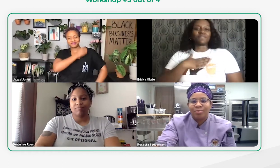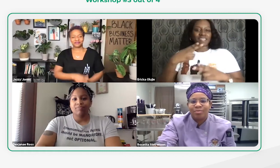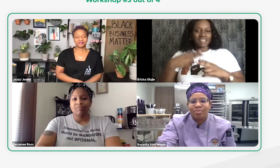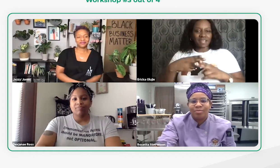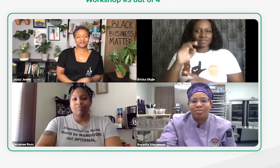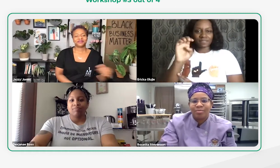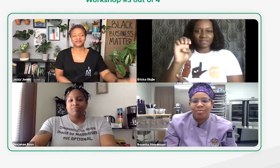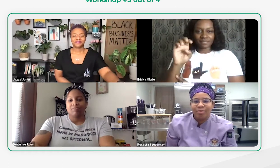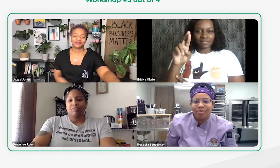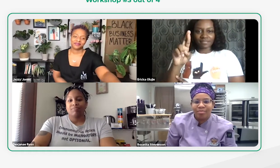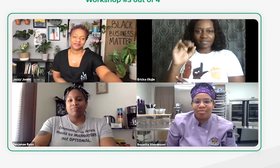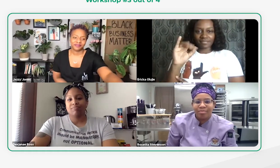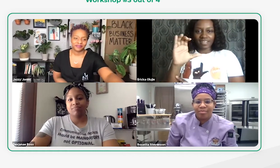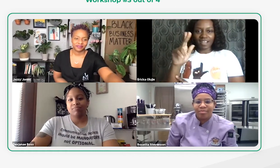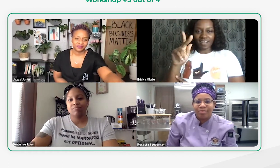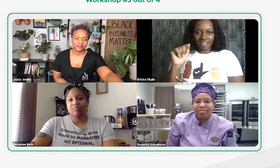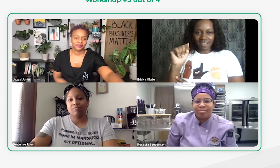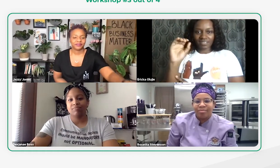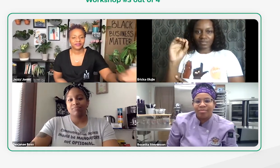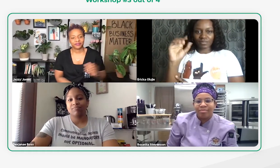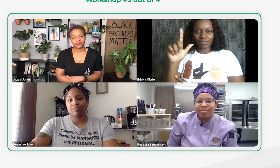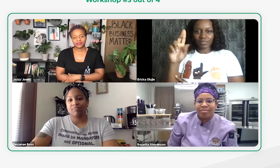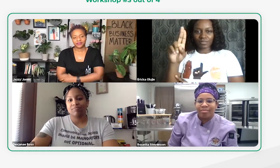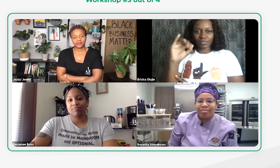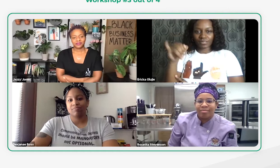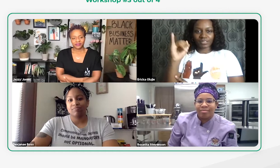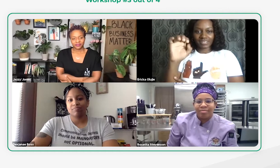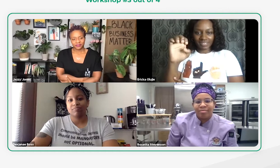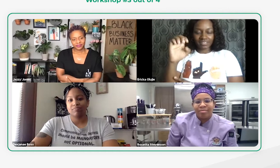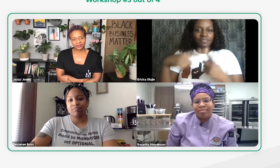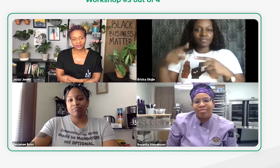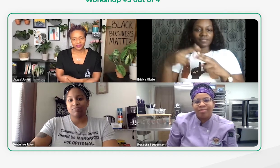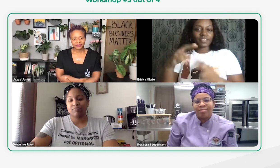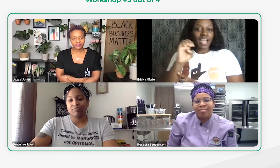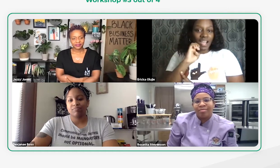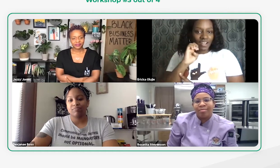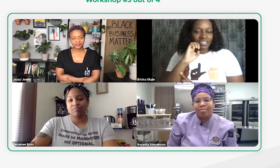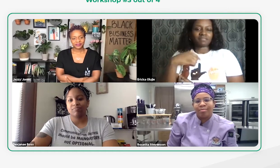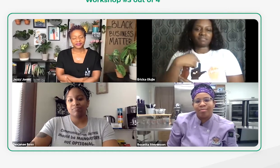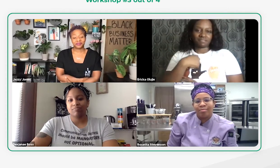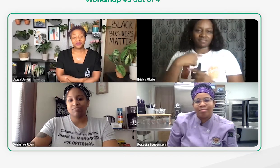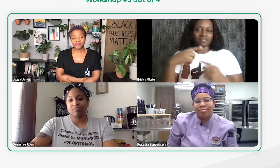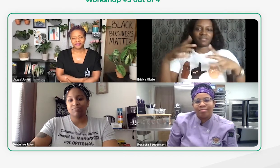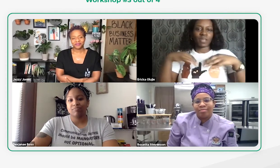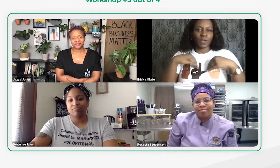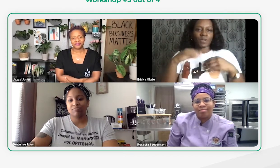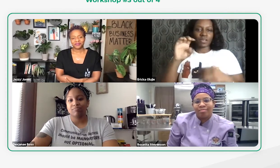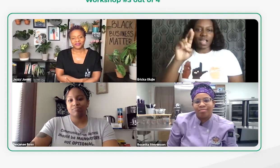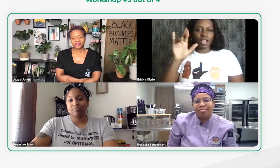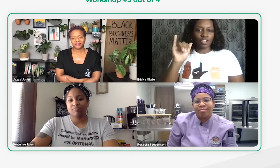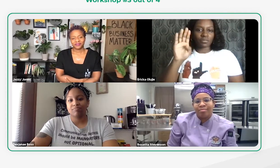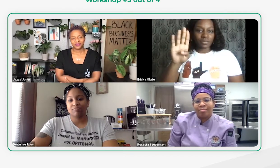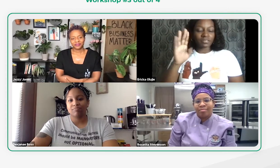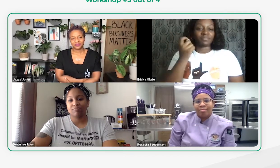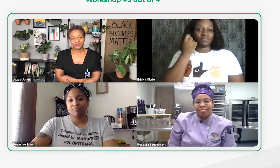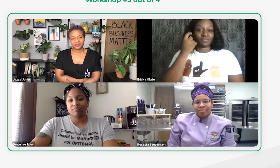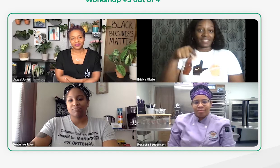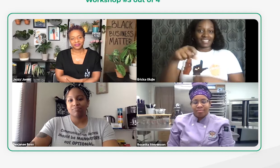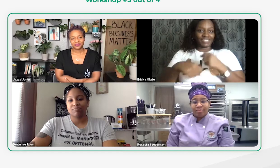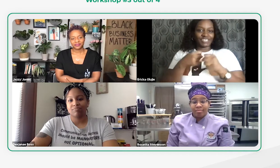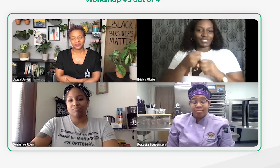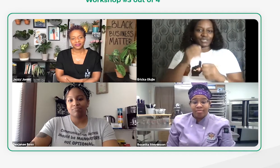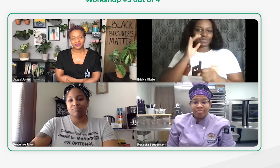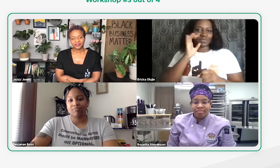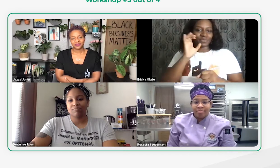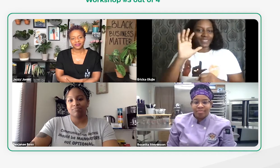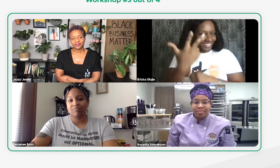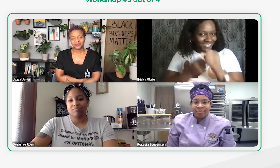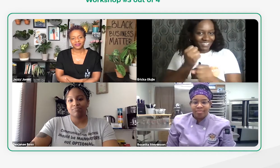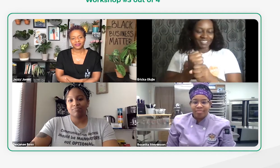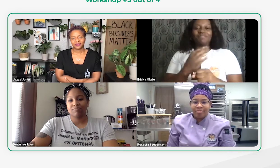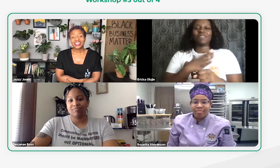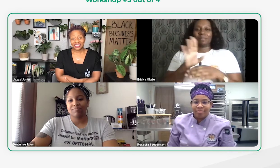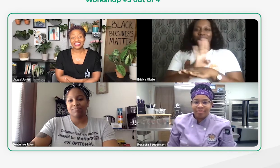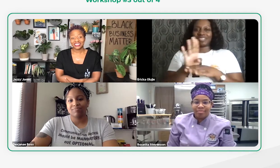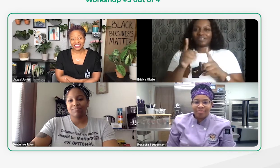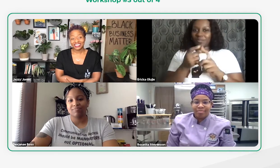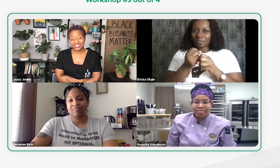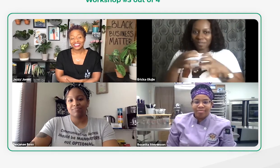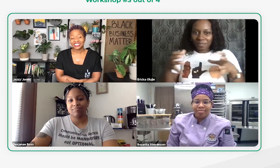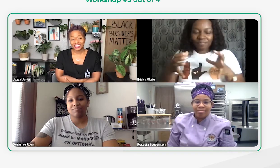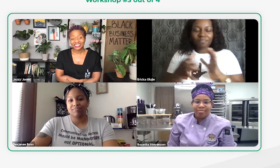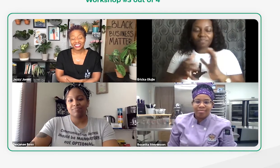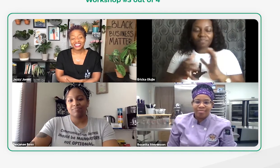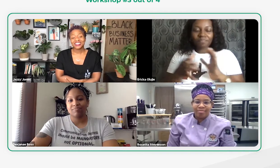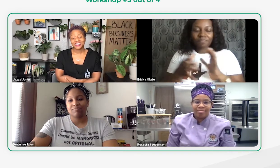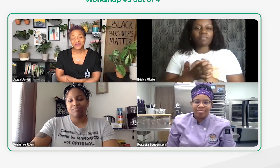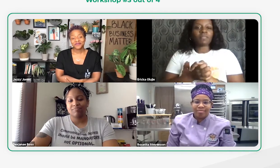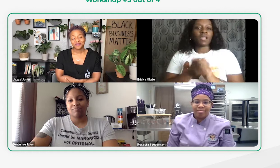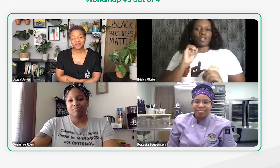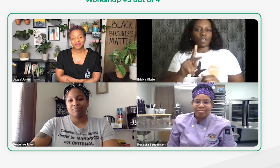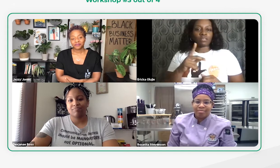Okay. My name is Ericka Olujeie in my hand sign is like this. This is the 3rd-year running my company